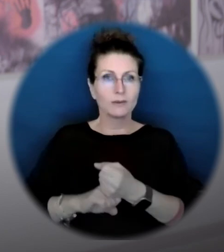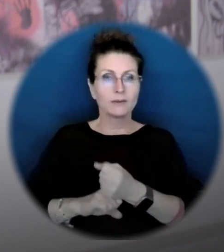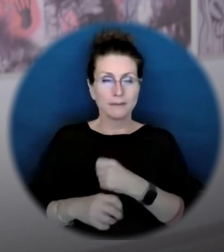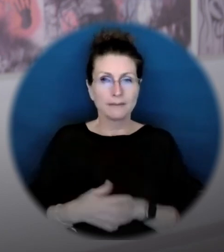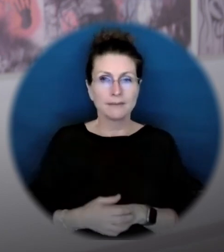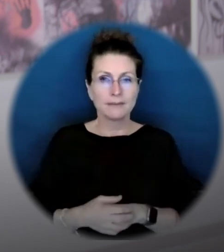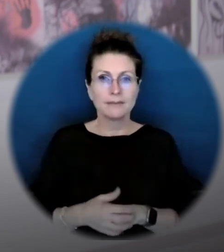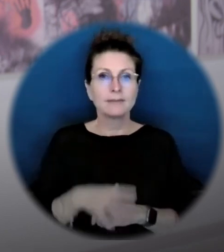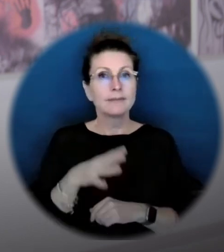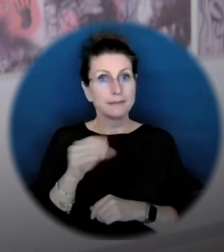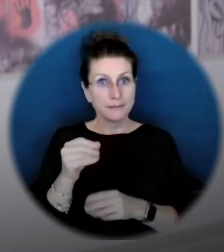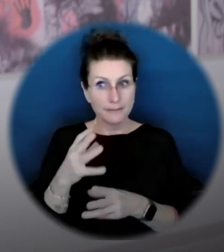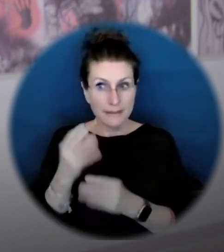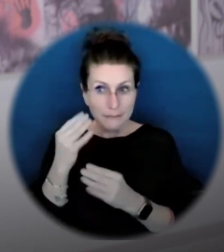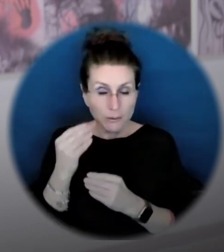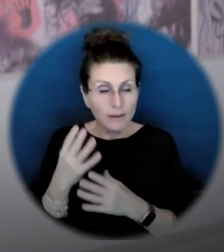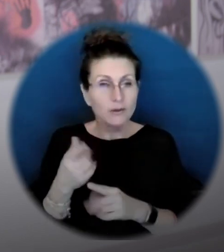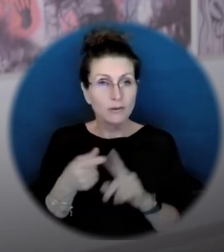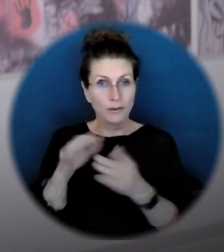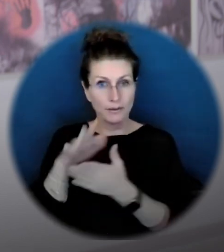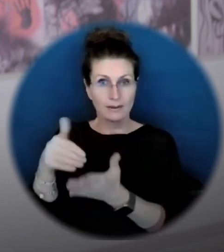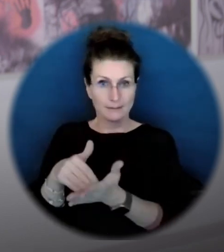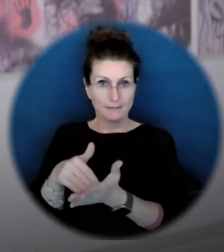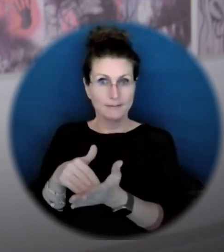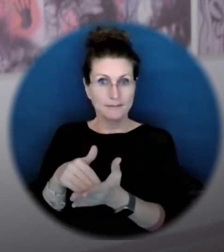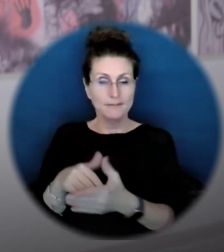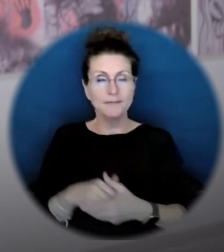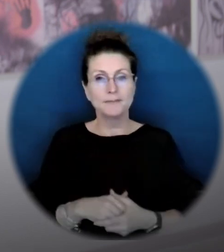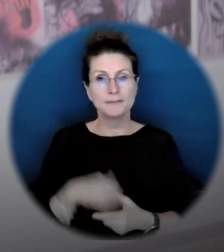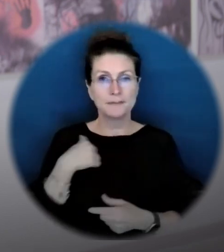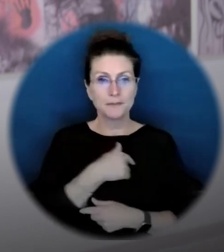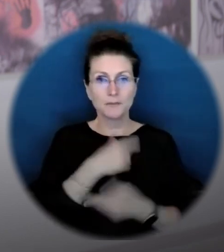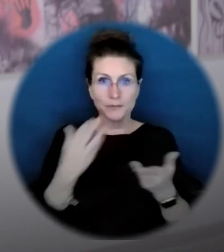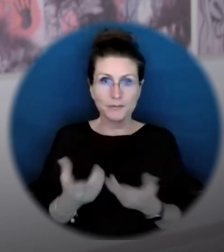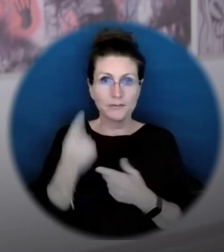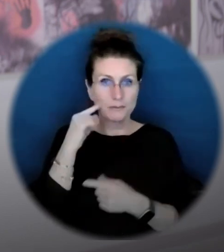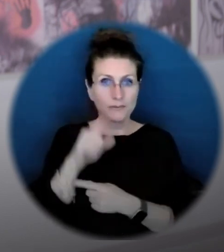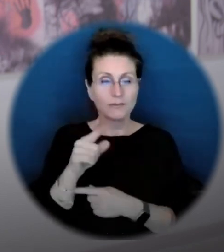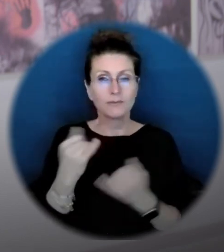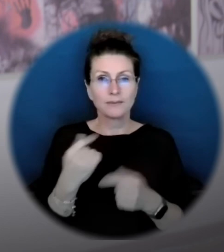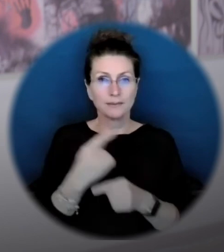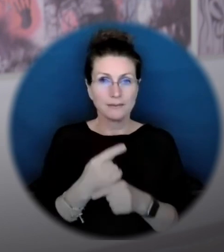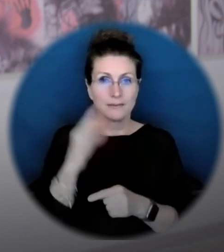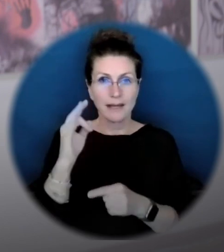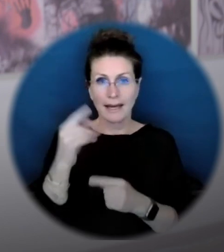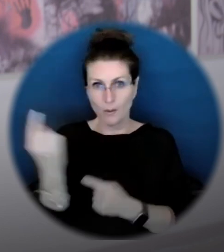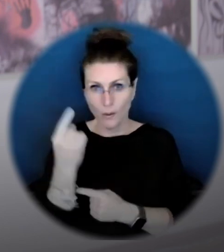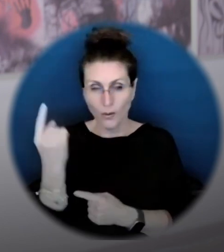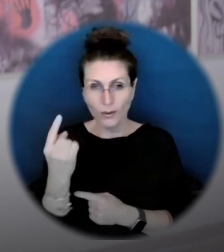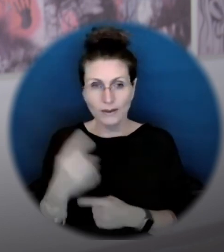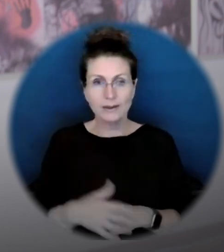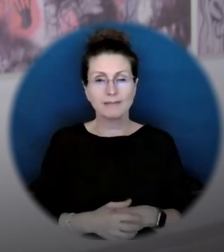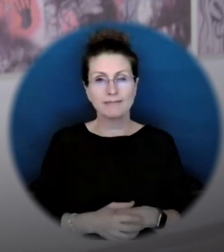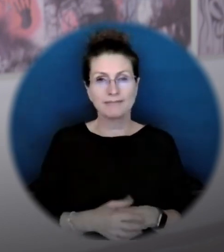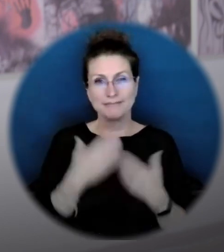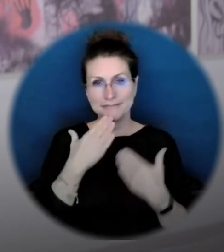and/or information from the center. We are here for you today and always.